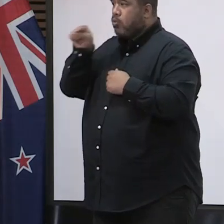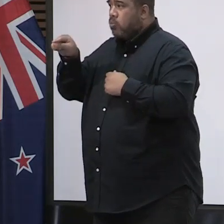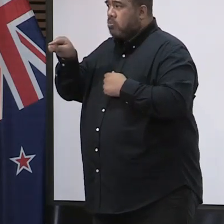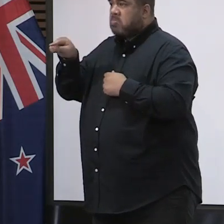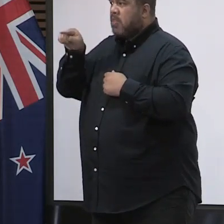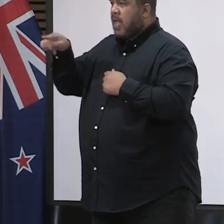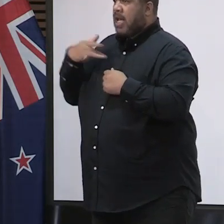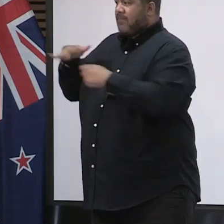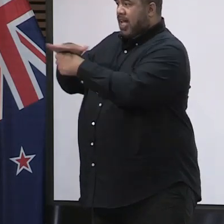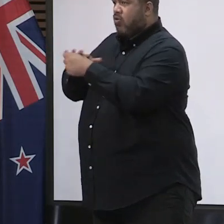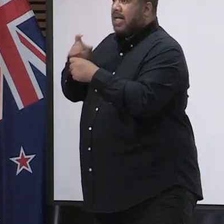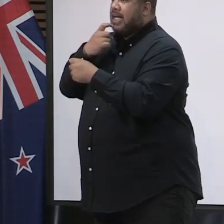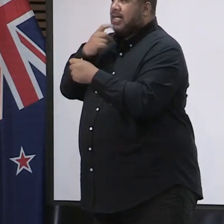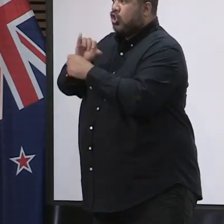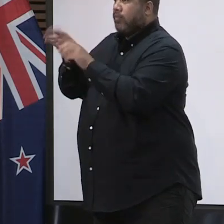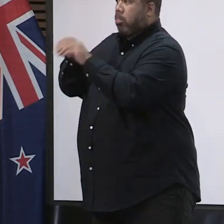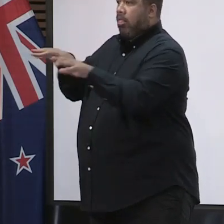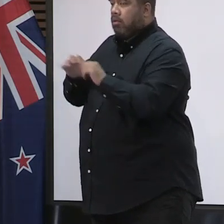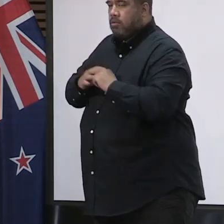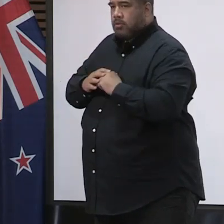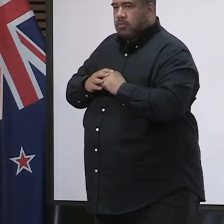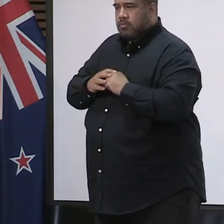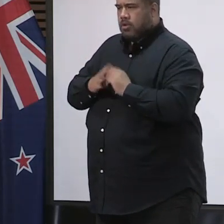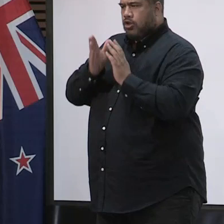populations, who are even